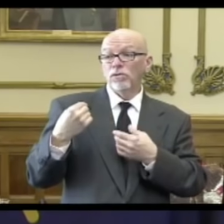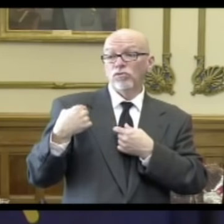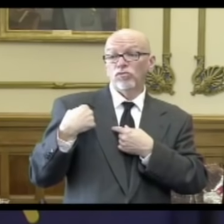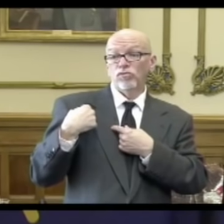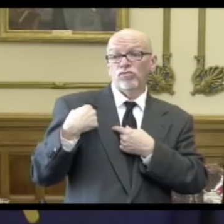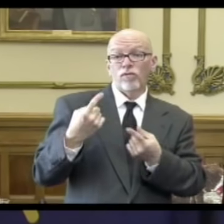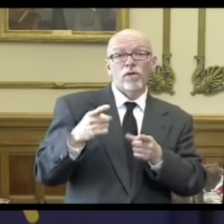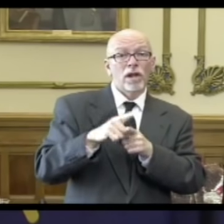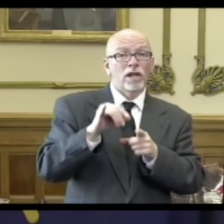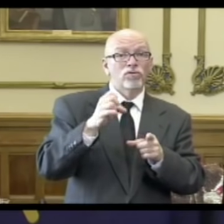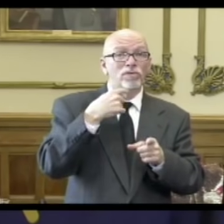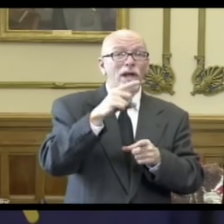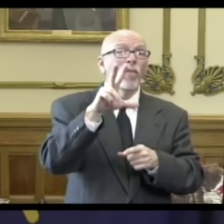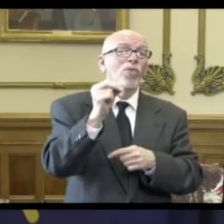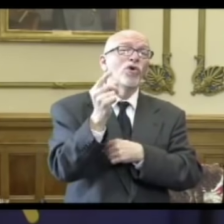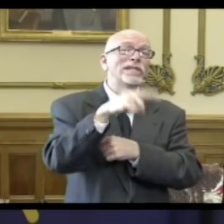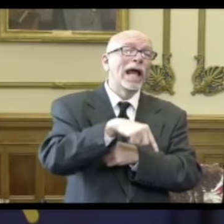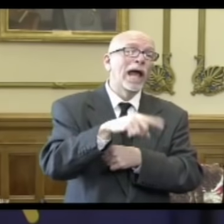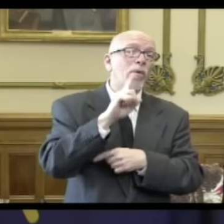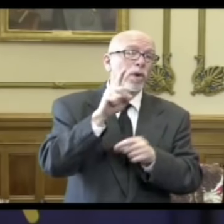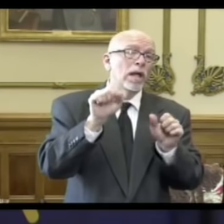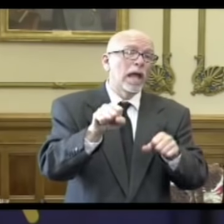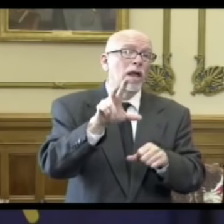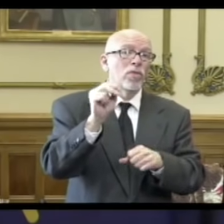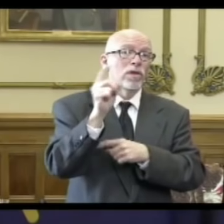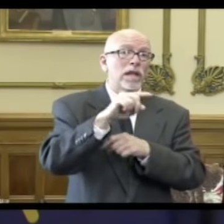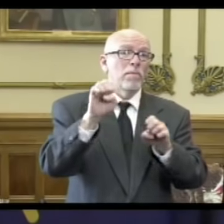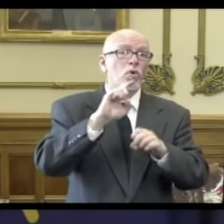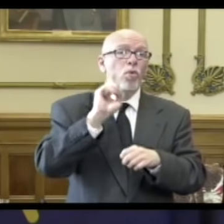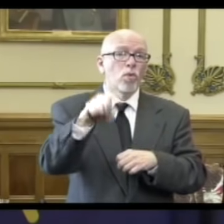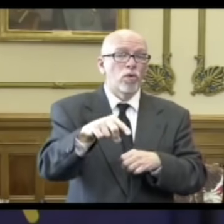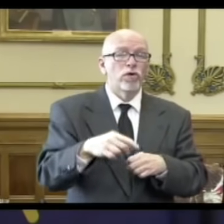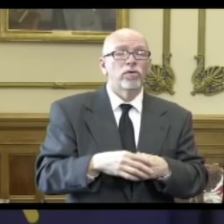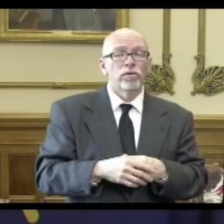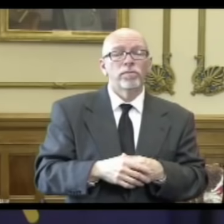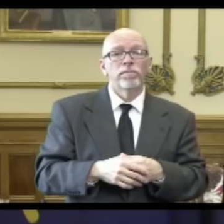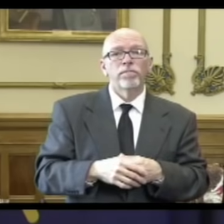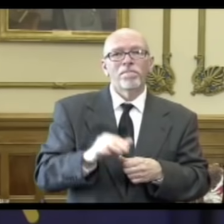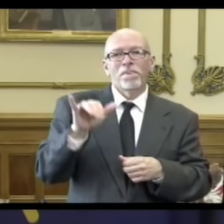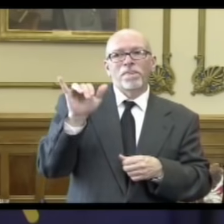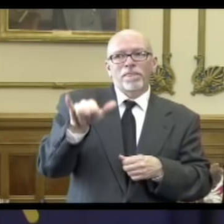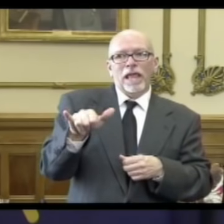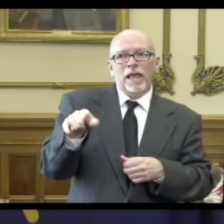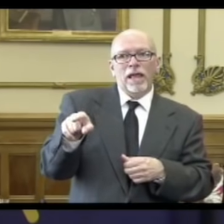APPROACHES AND KIND OF A 2 WEEK OR 3 WEEK. INCREMENT TO